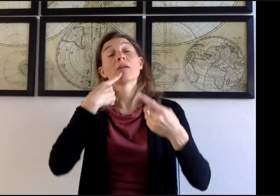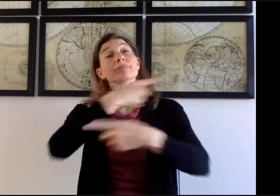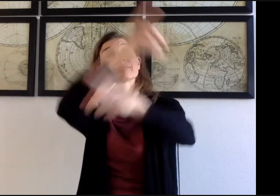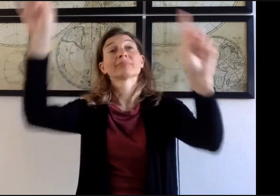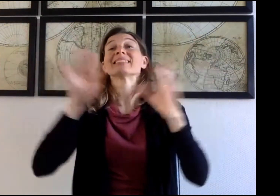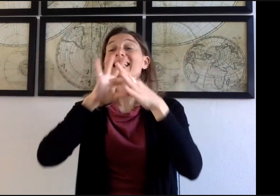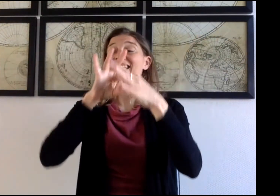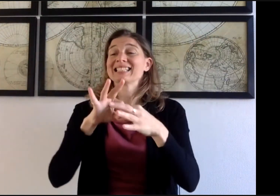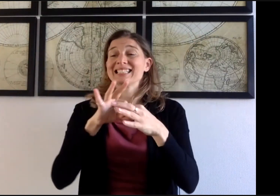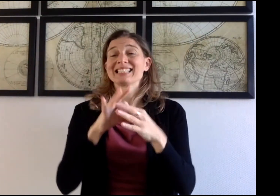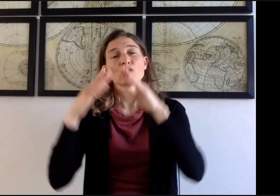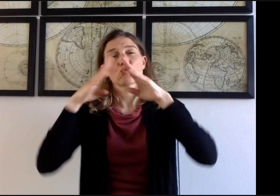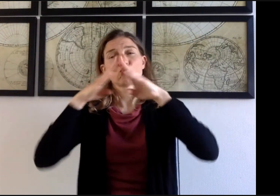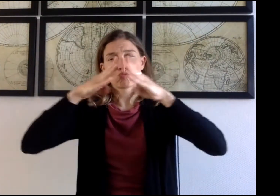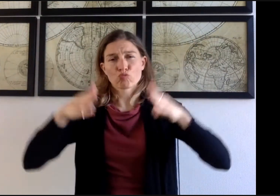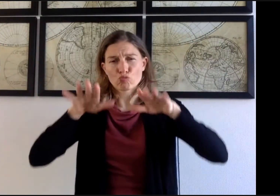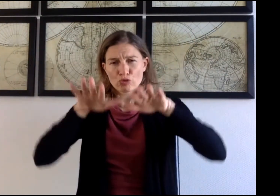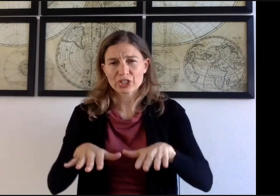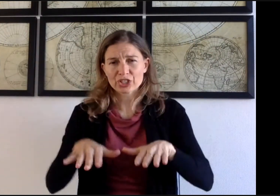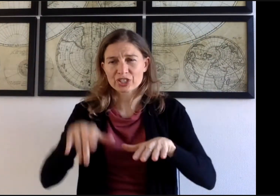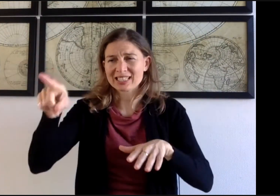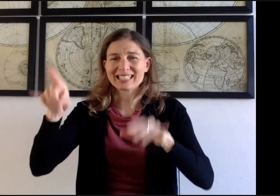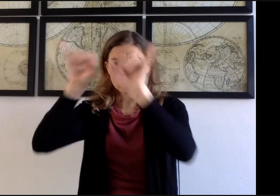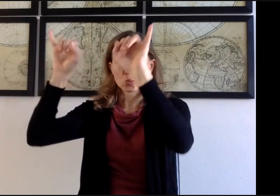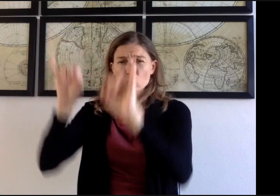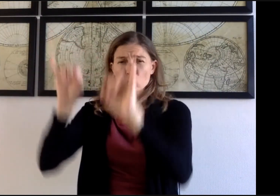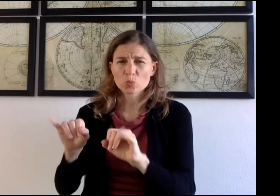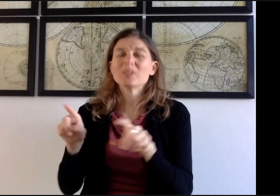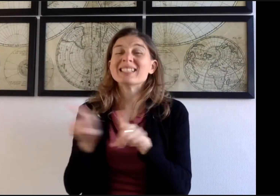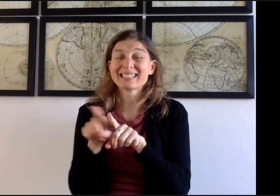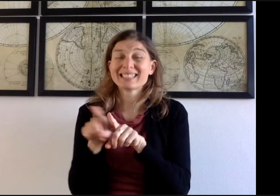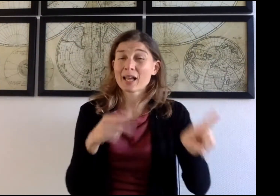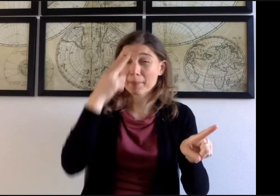As Yannis mentioned before, this is an issue all over Europe